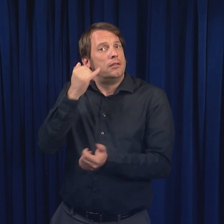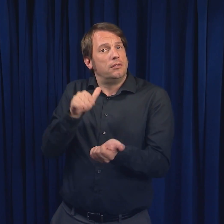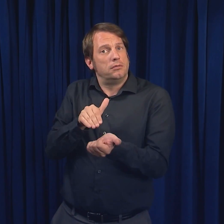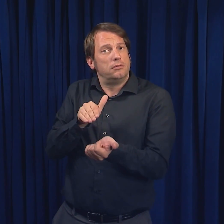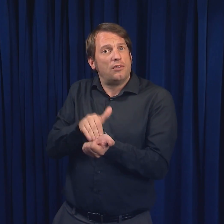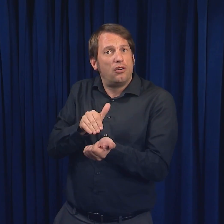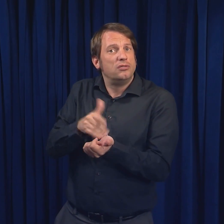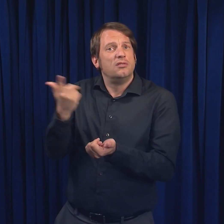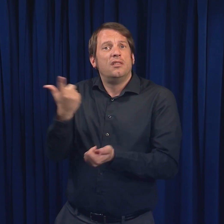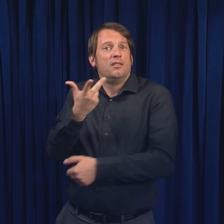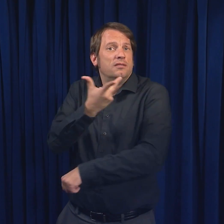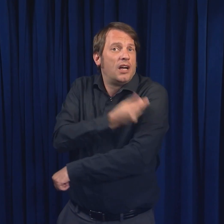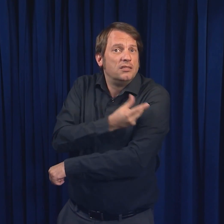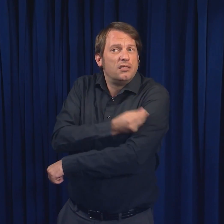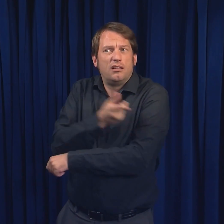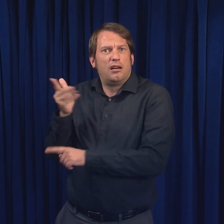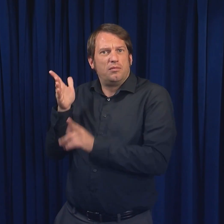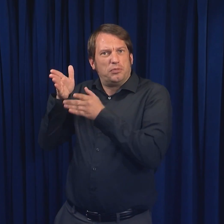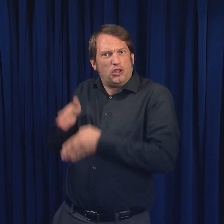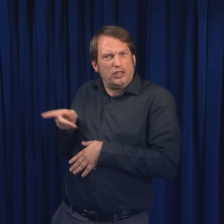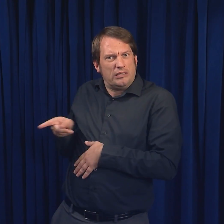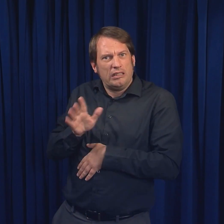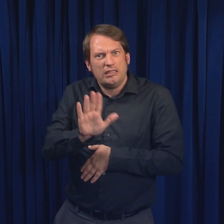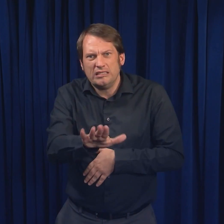or your doctor tells you not to get a second shot.